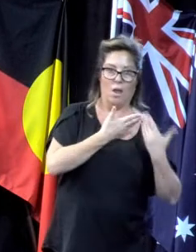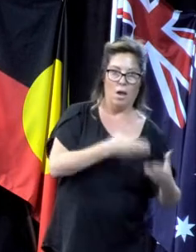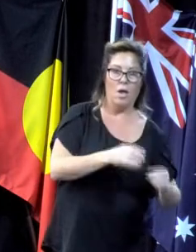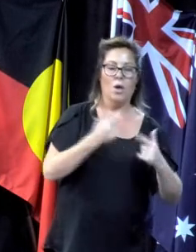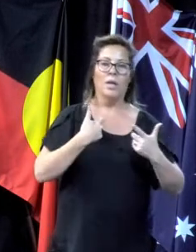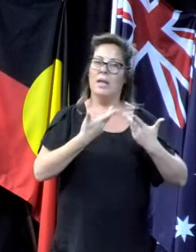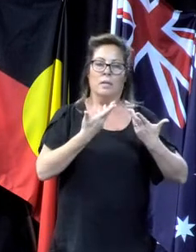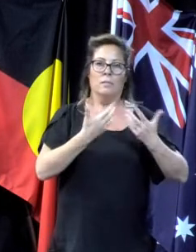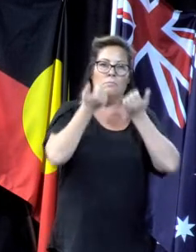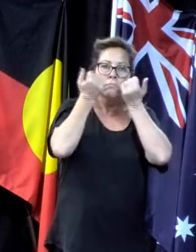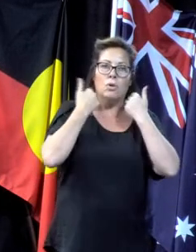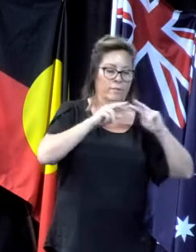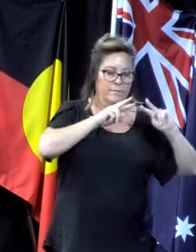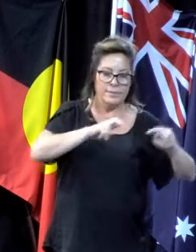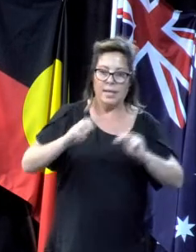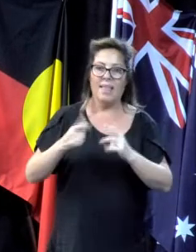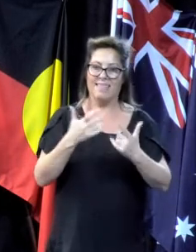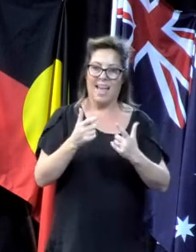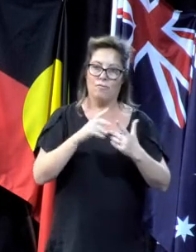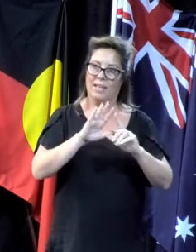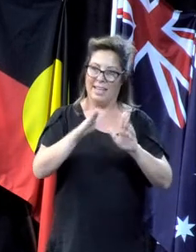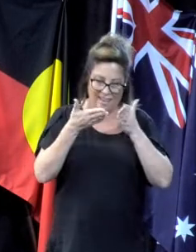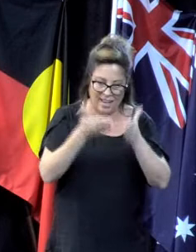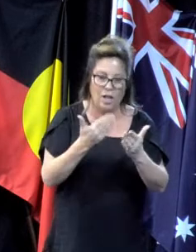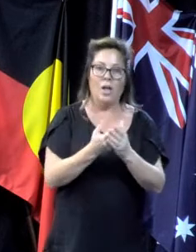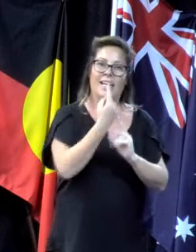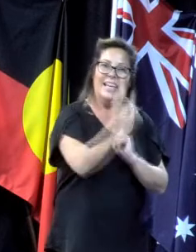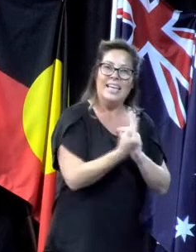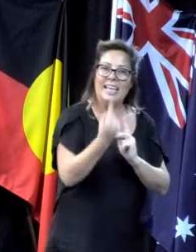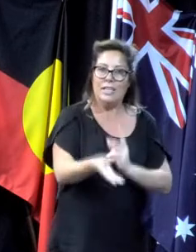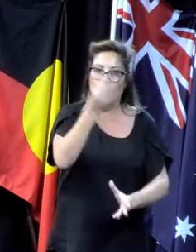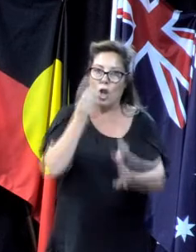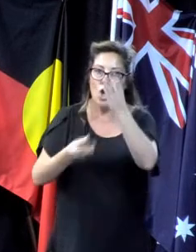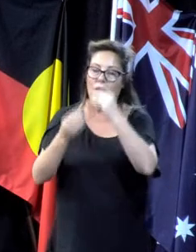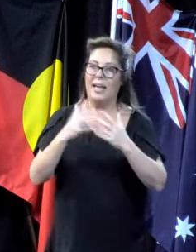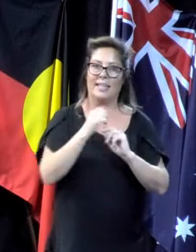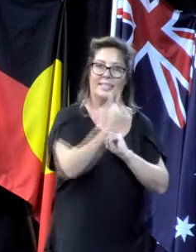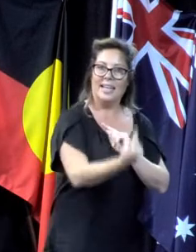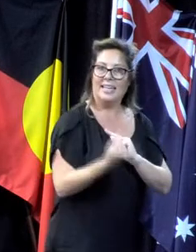each learner is an individual. Every young person has a face and every young person deserves that their face is